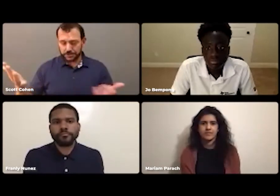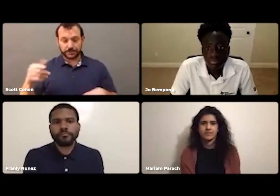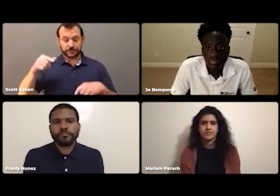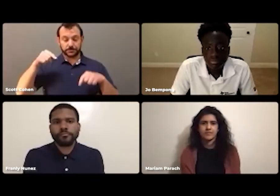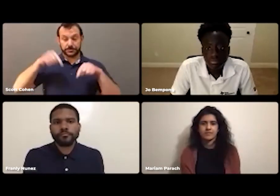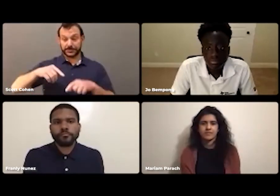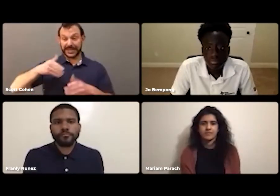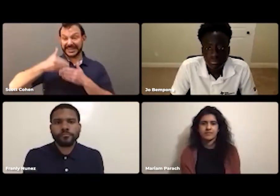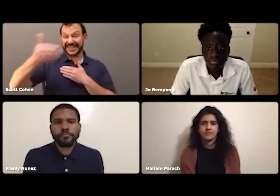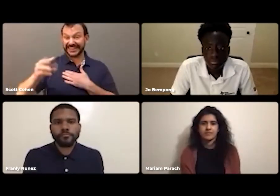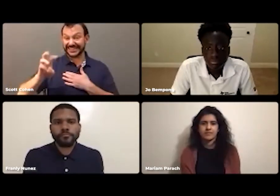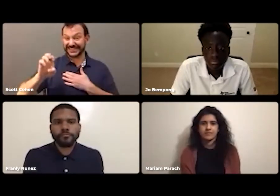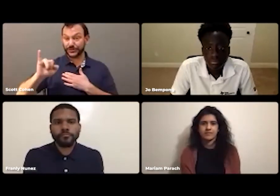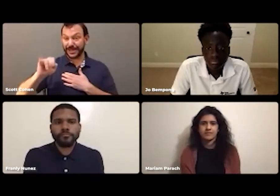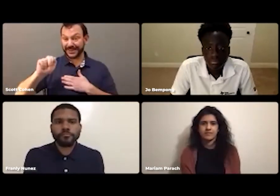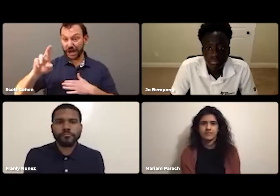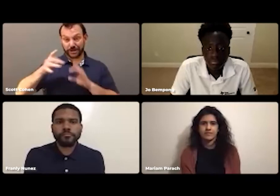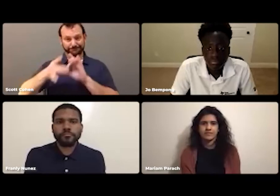Please fill that out.